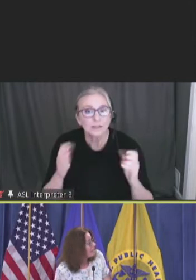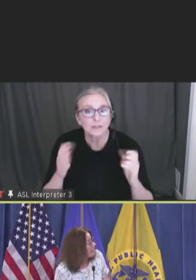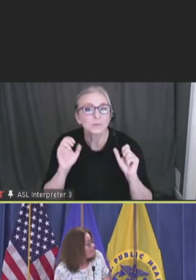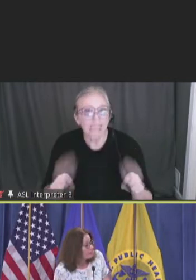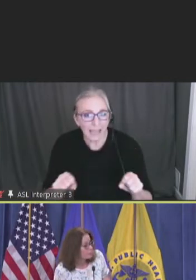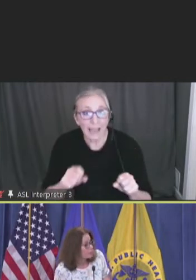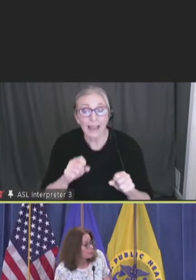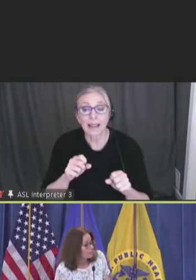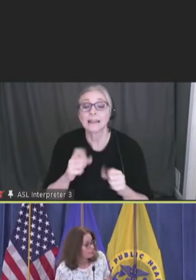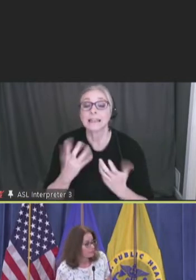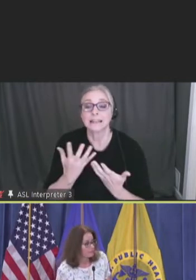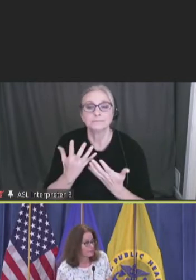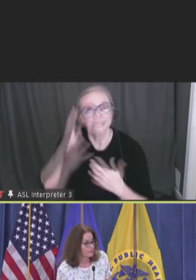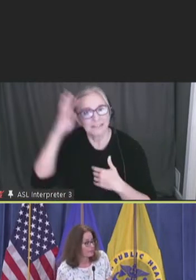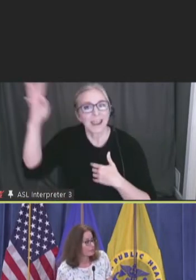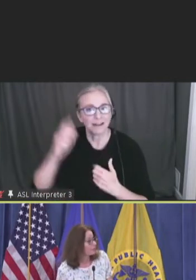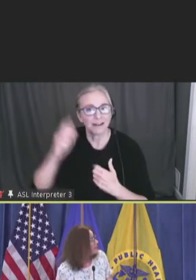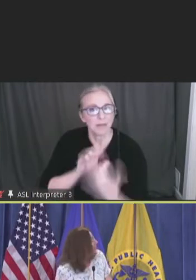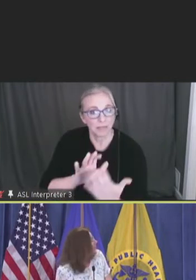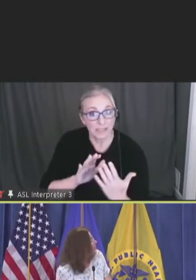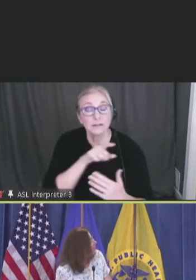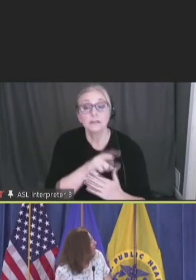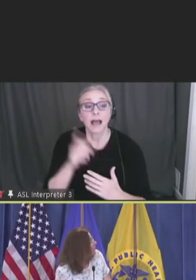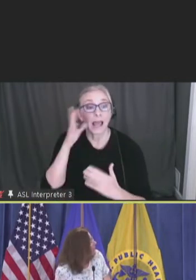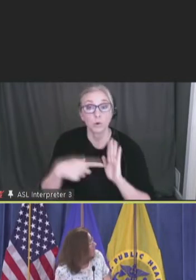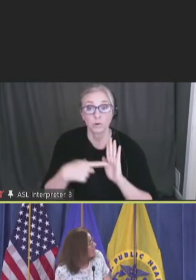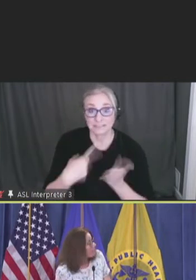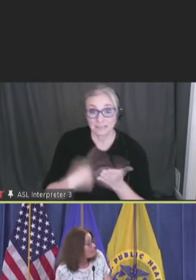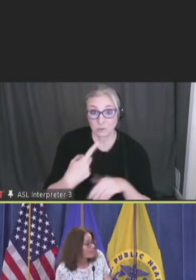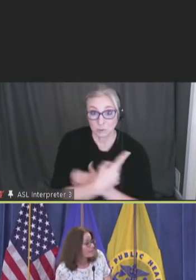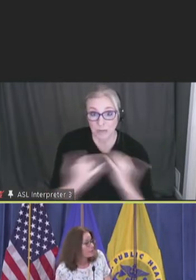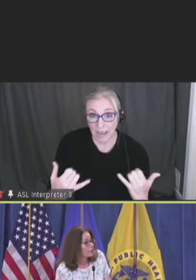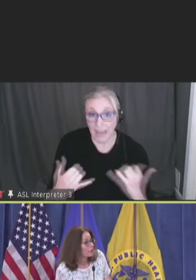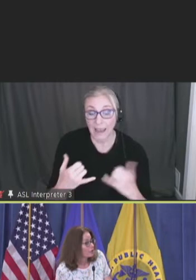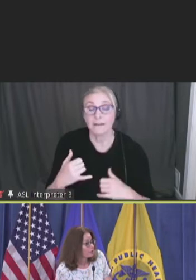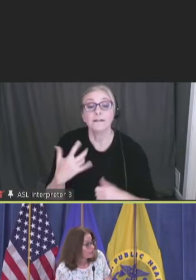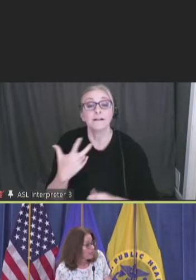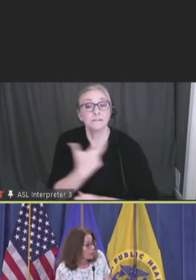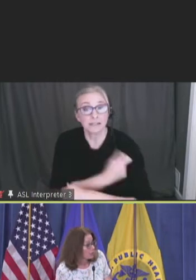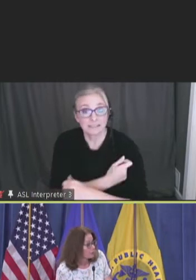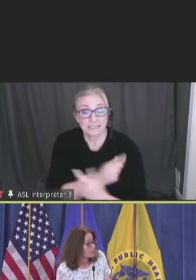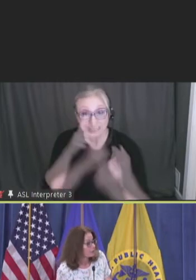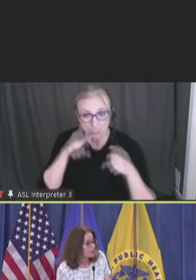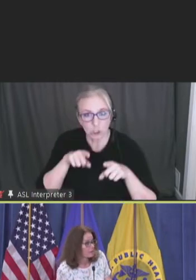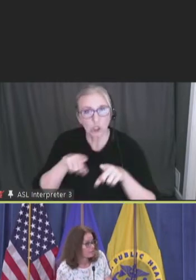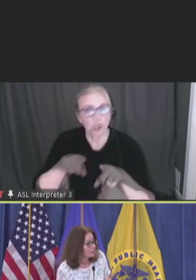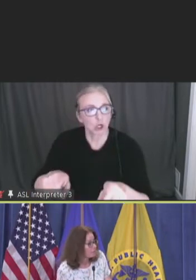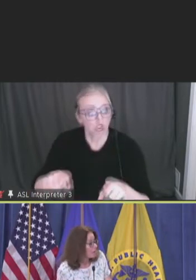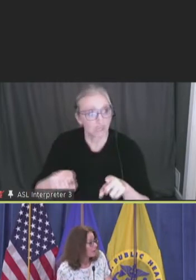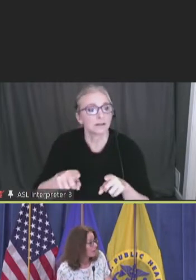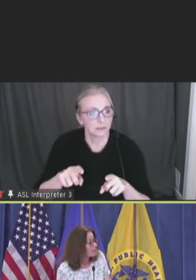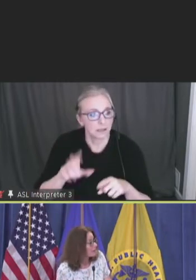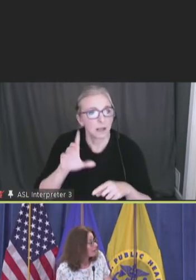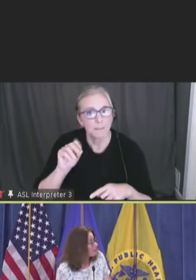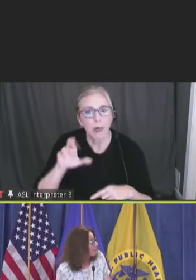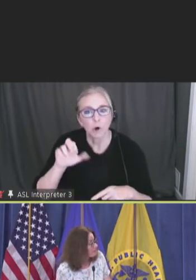And in this one, I'll be featuring is the -- what we call the vaccinated concurrent comparators. And I'll talk -- I'll walk you through it in a little bit.